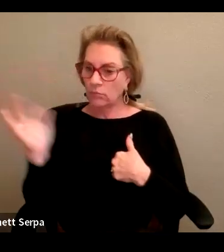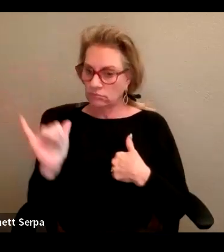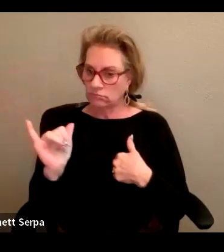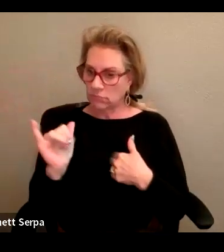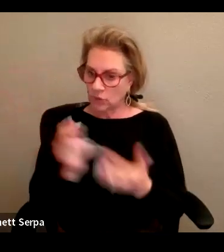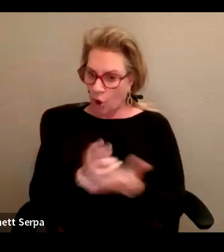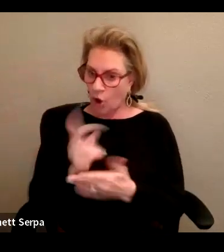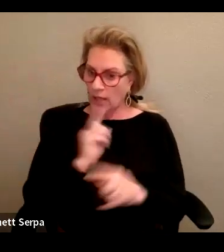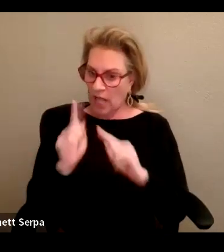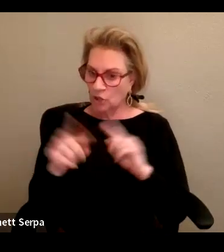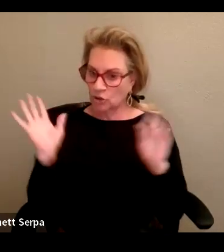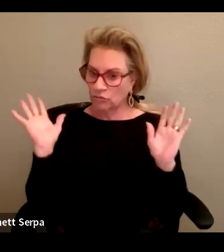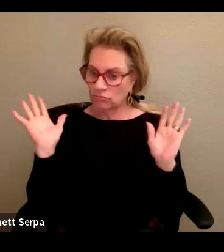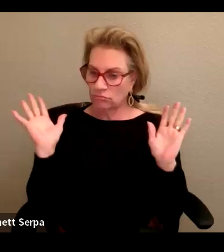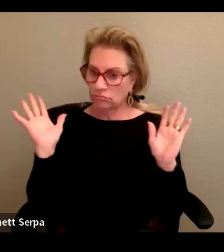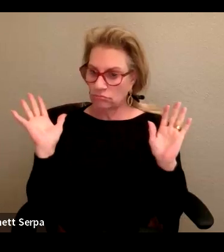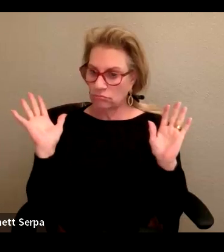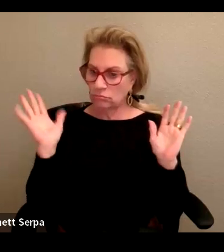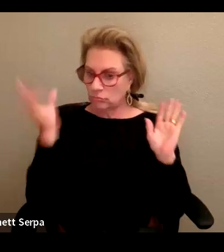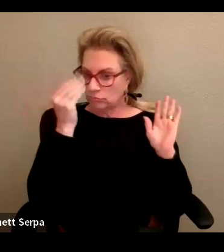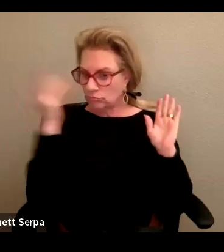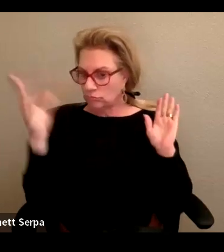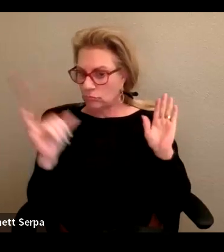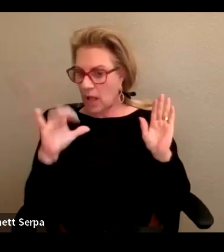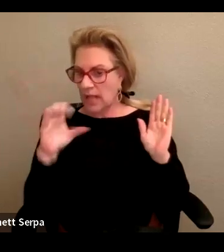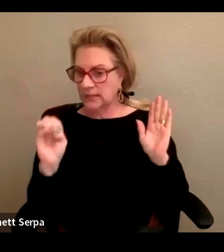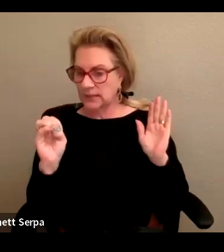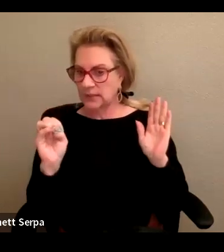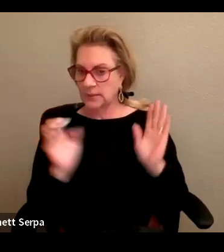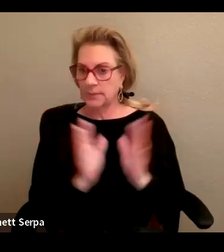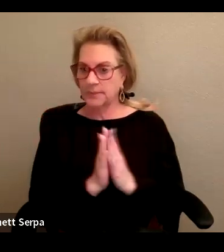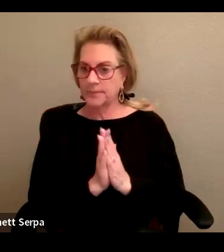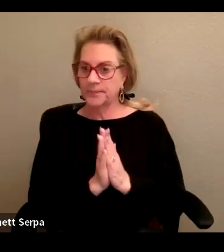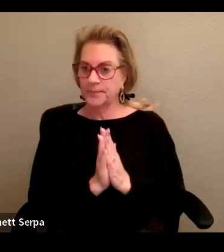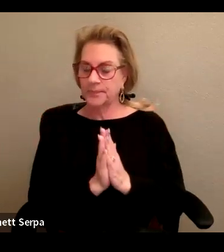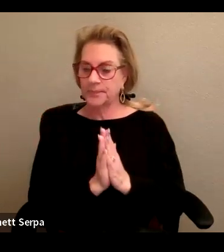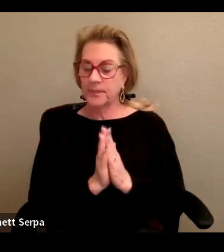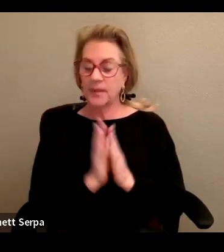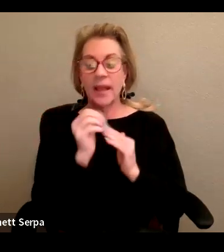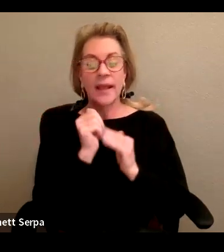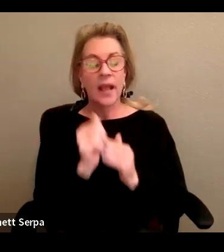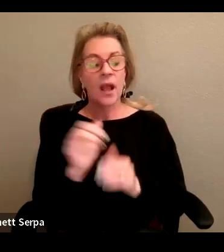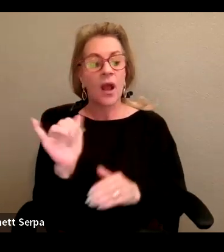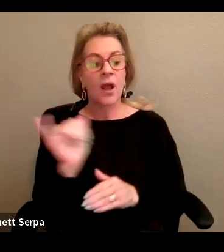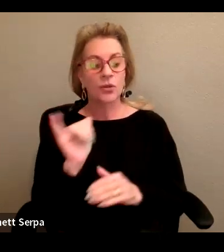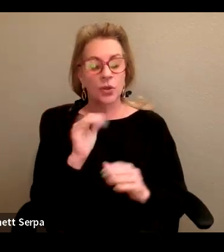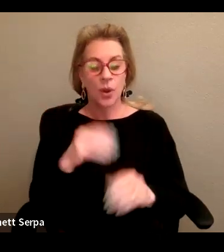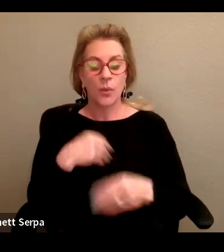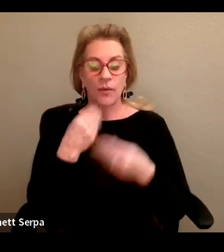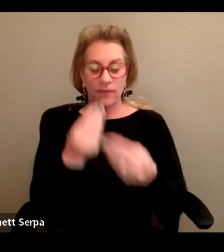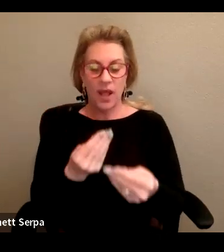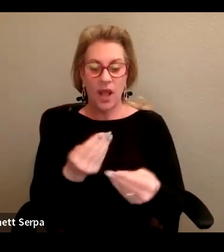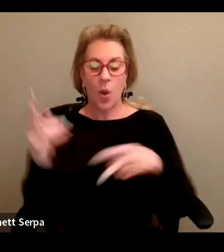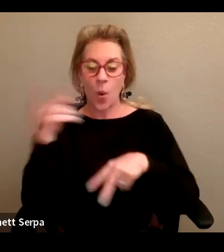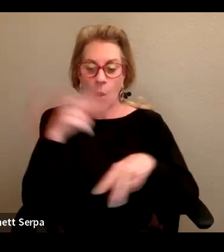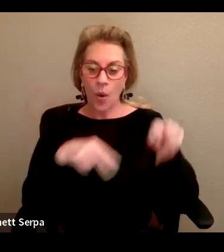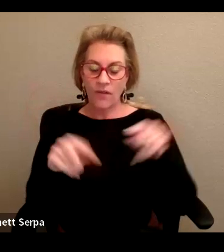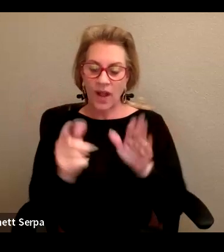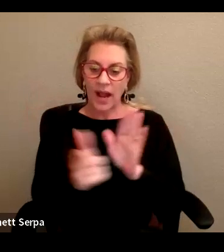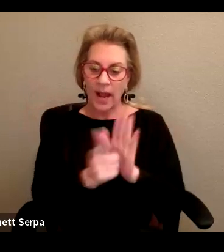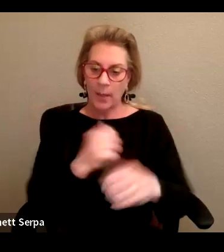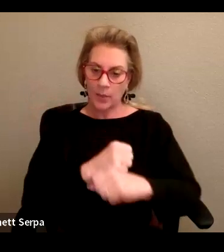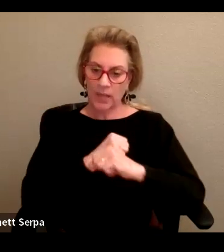this answer to ice the guidances also provide um an overview of legal protections to shelter